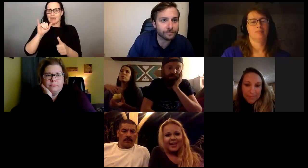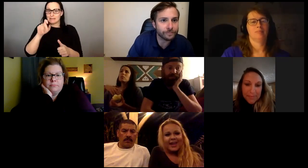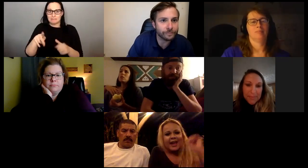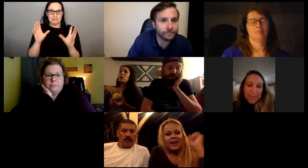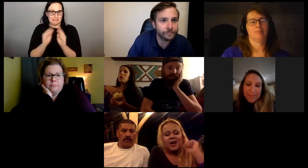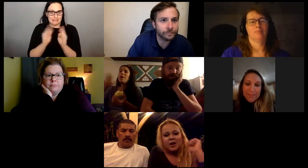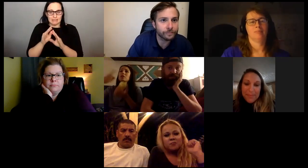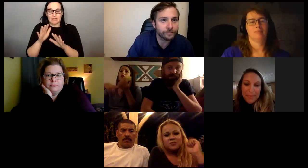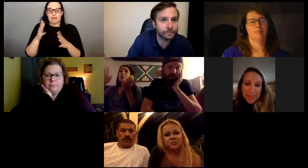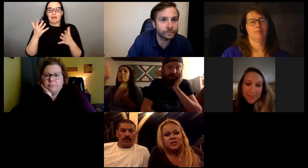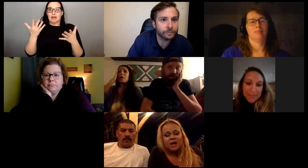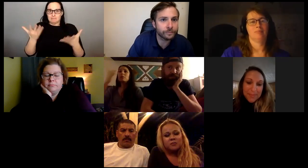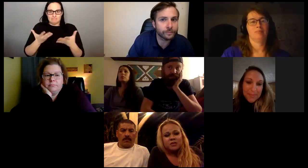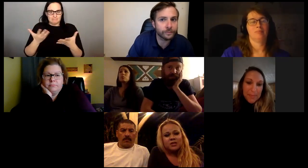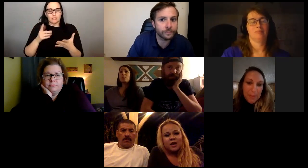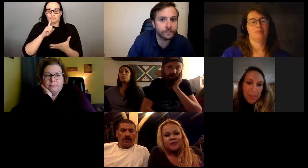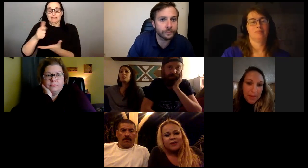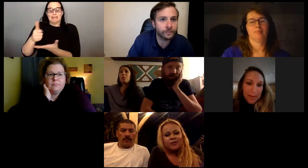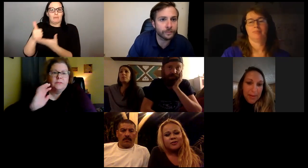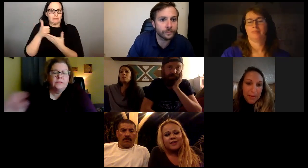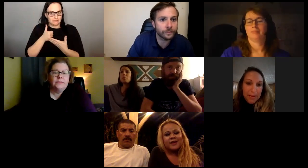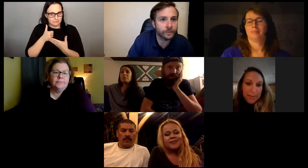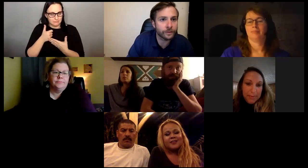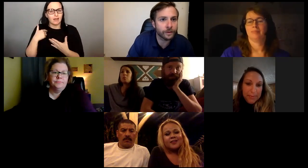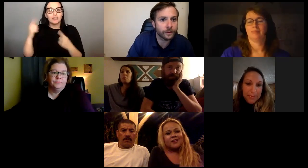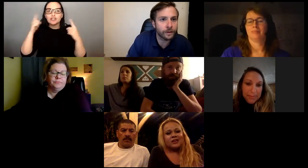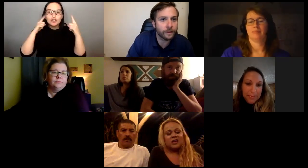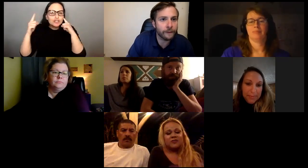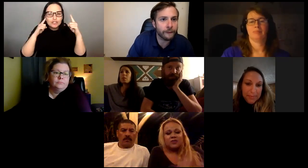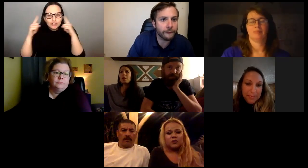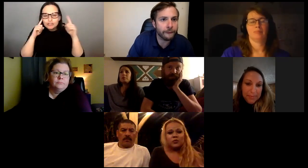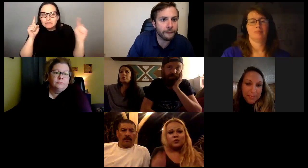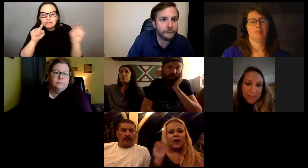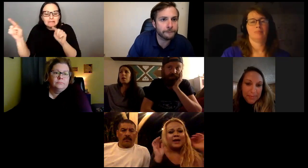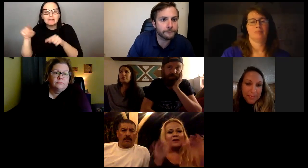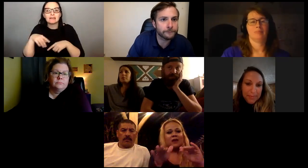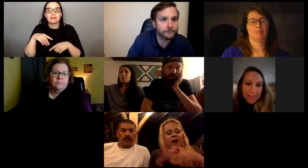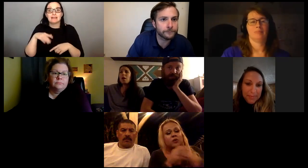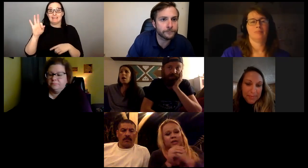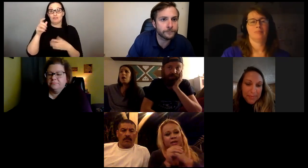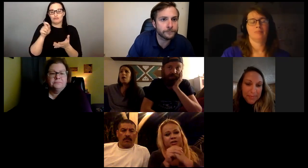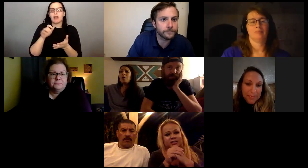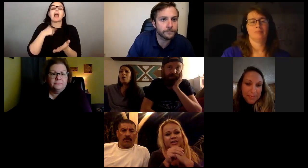and um this really helped me a lot i heard that